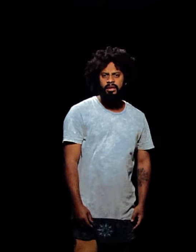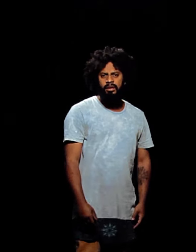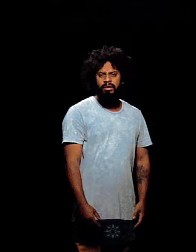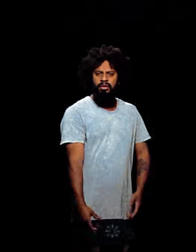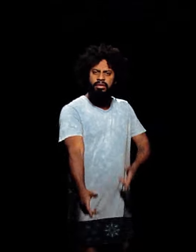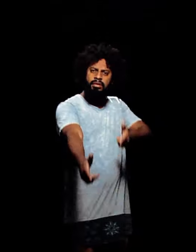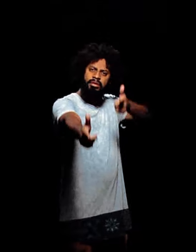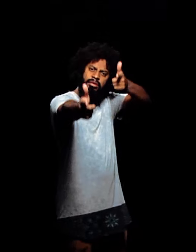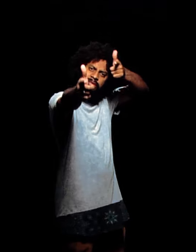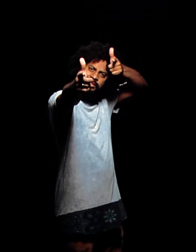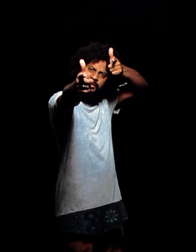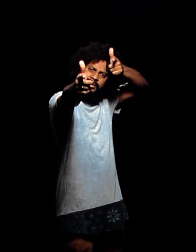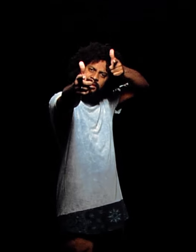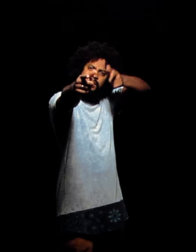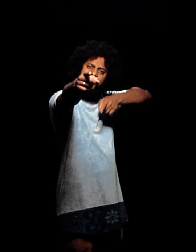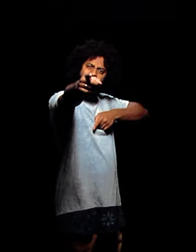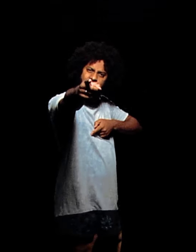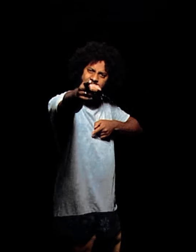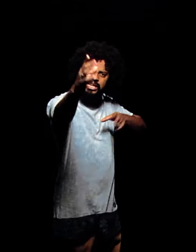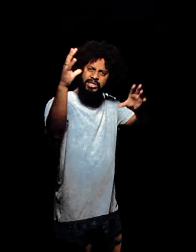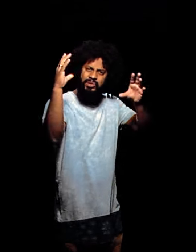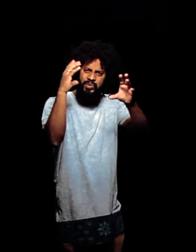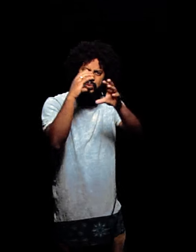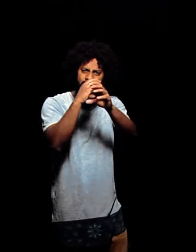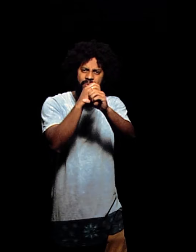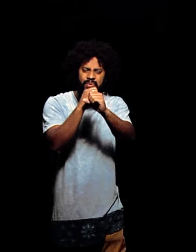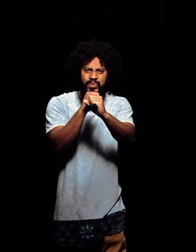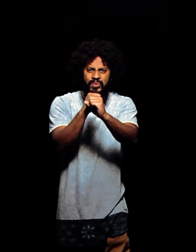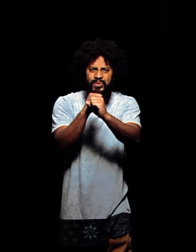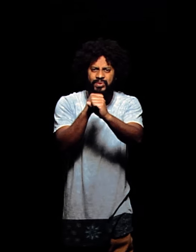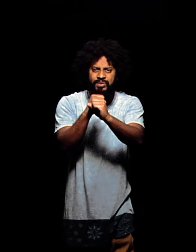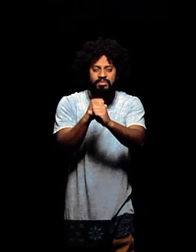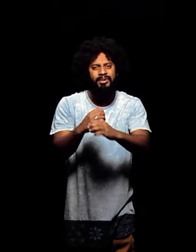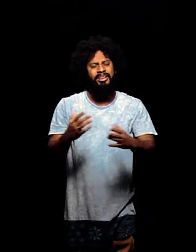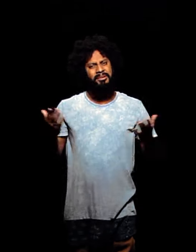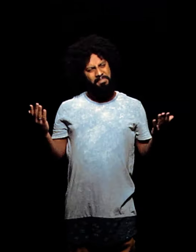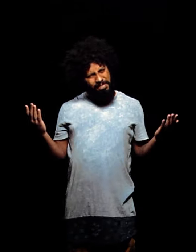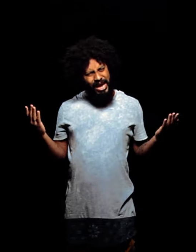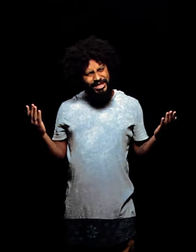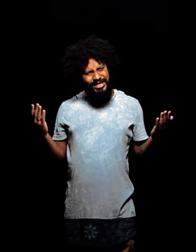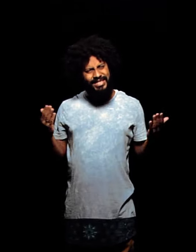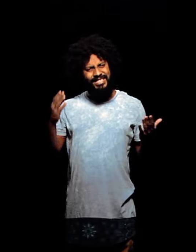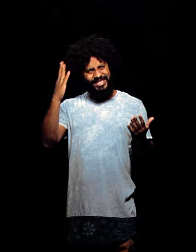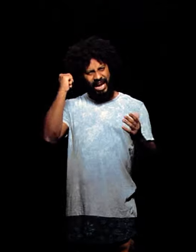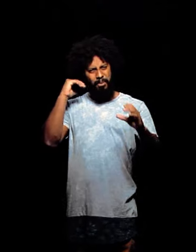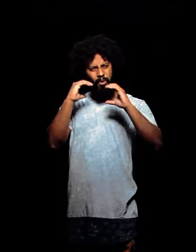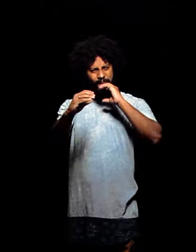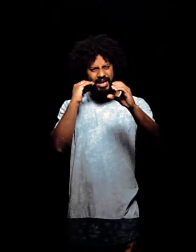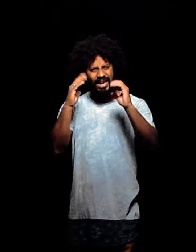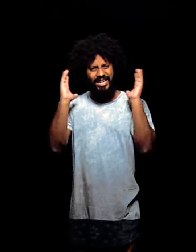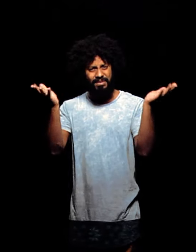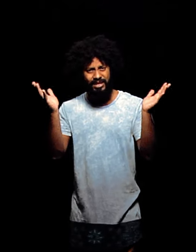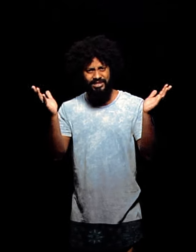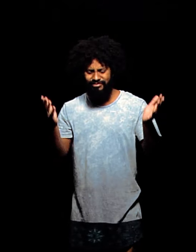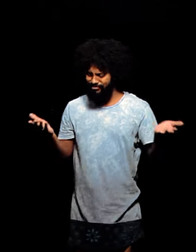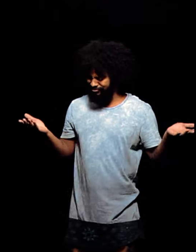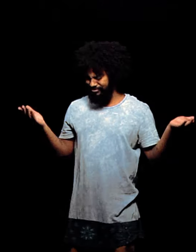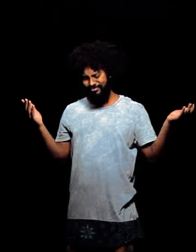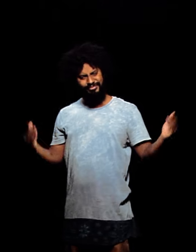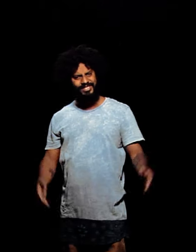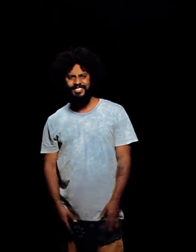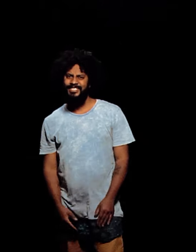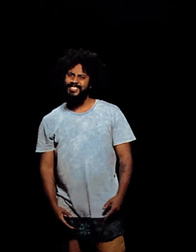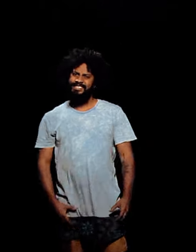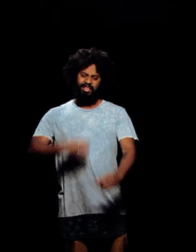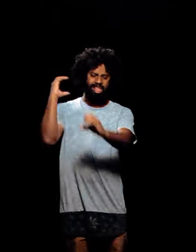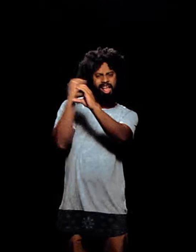The police chase me: “you are dark”. But can you speak in Sign Language?